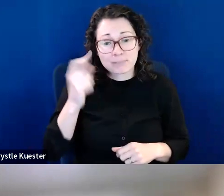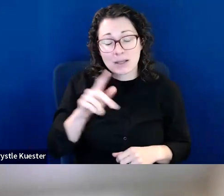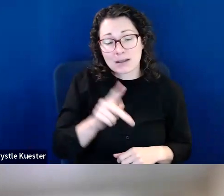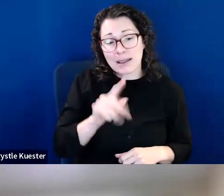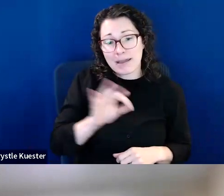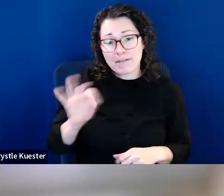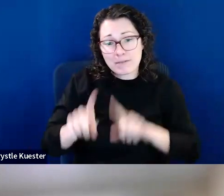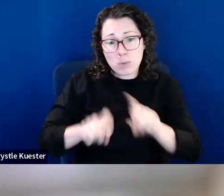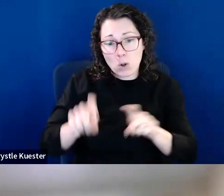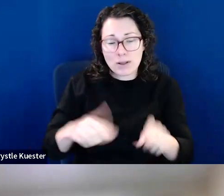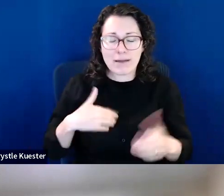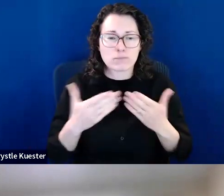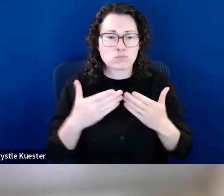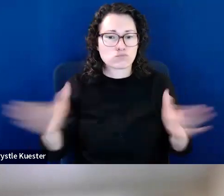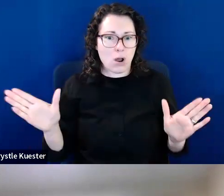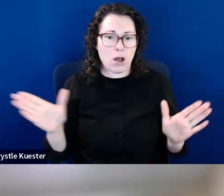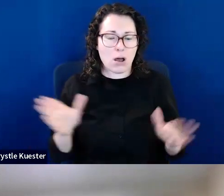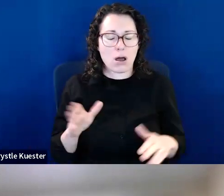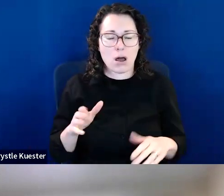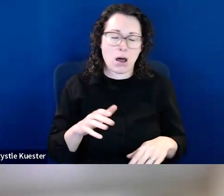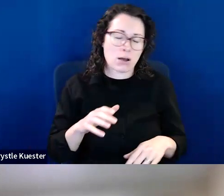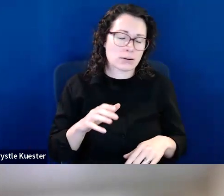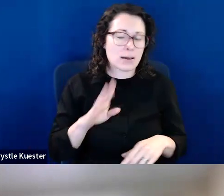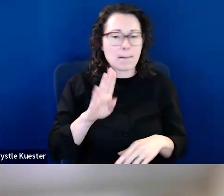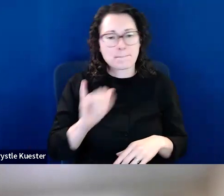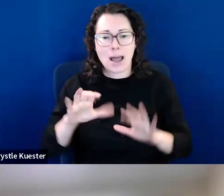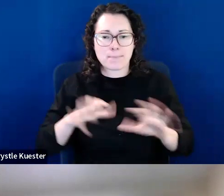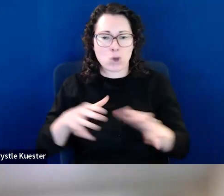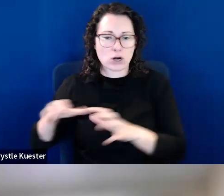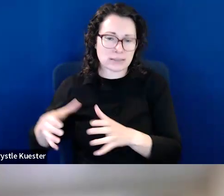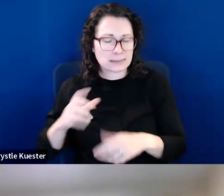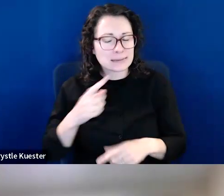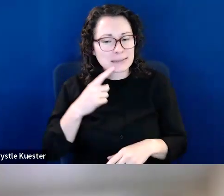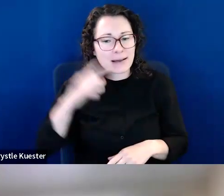polling, there is broad bipartisan agreement that the government should be playing a bigger role